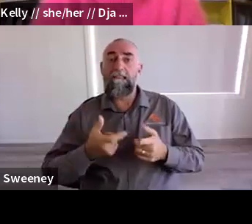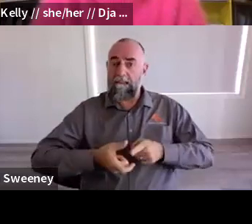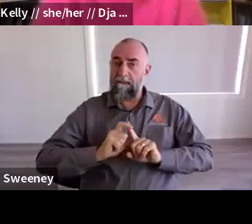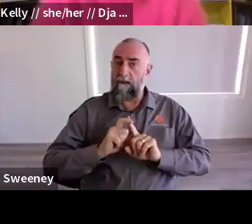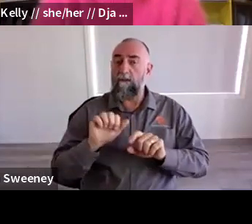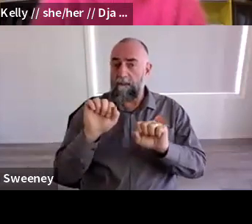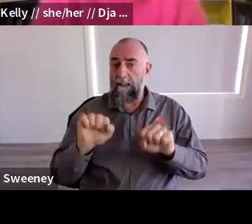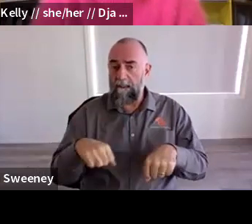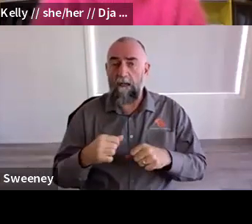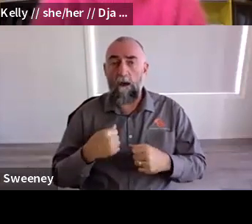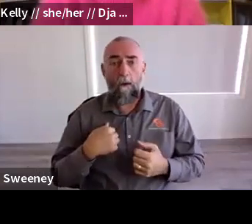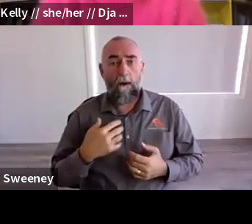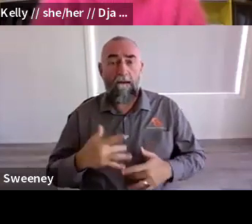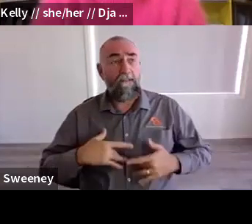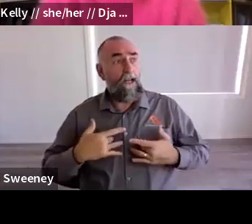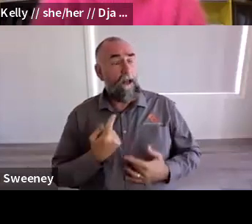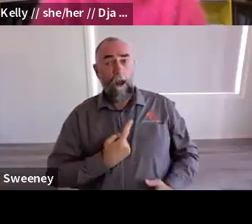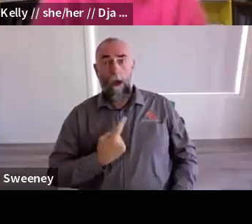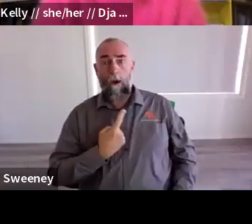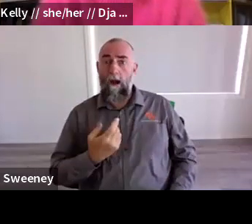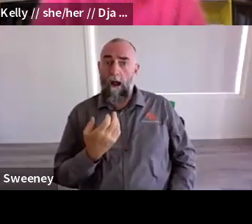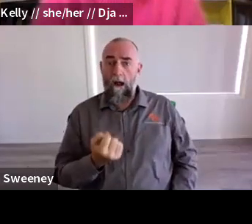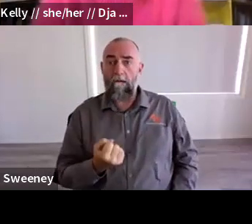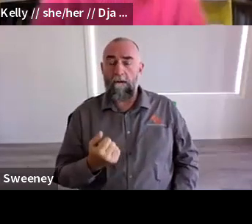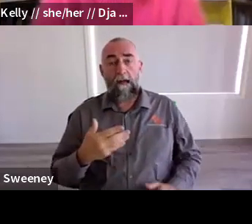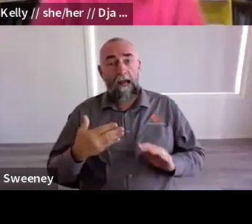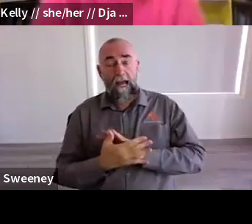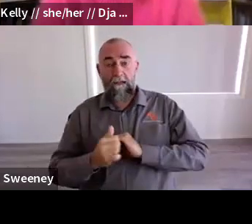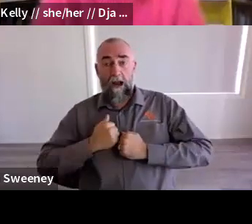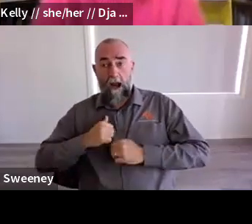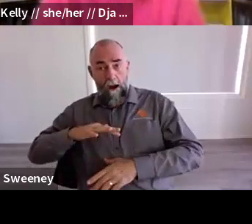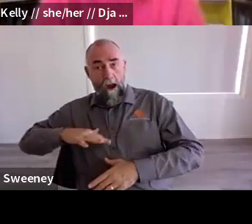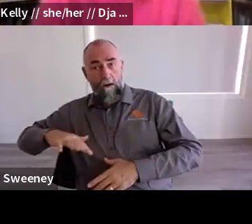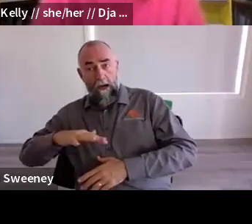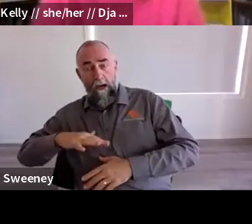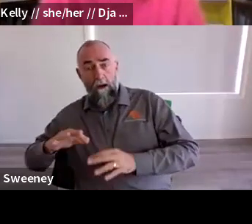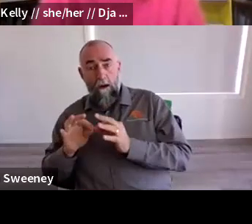it's so great to be having this conversation and kudos to Oz Council